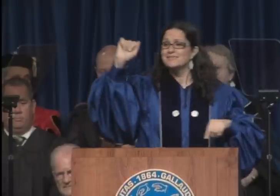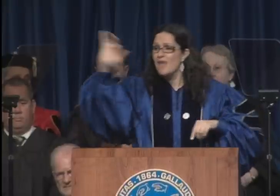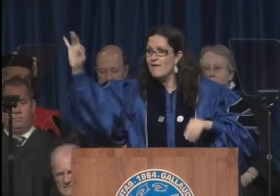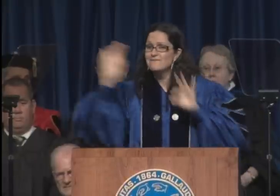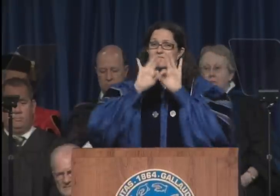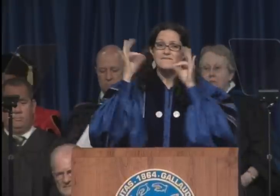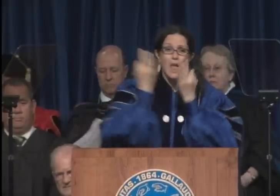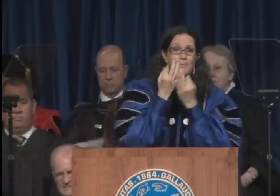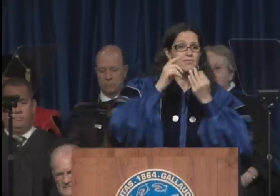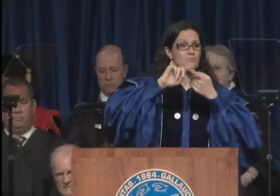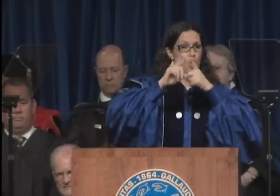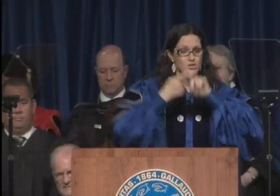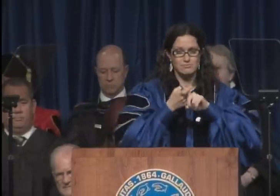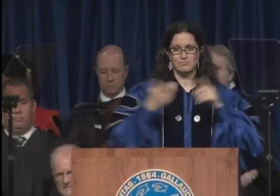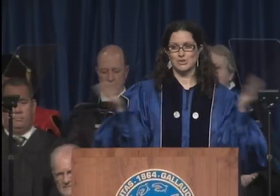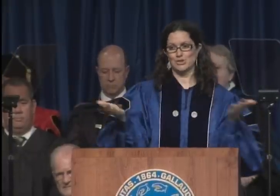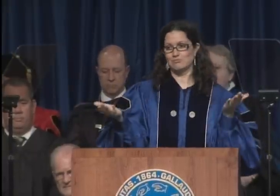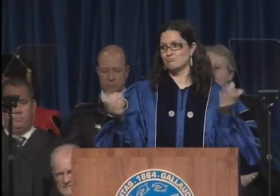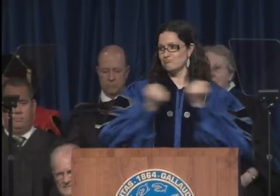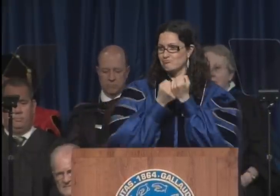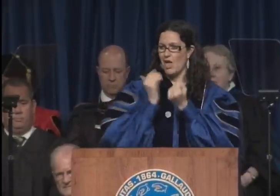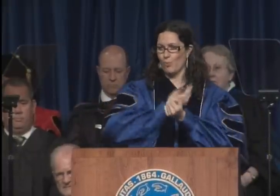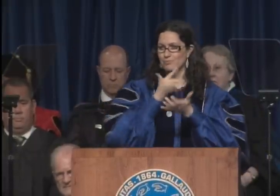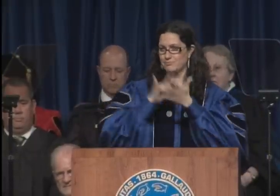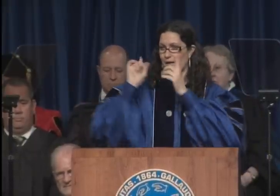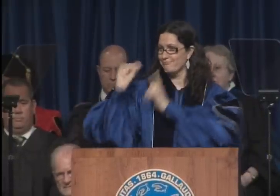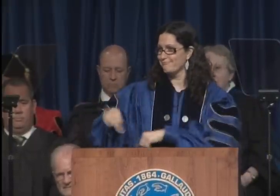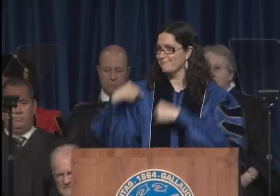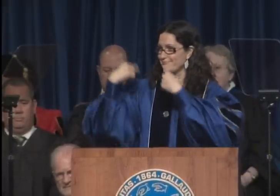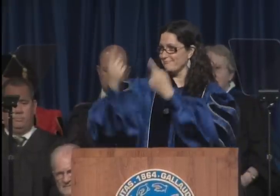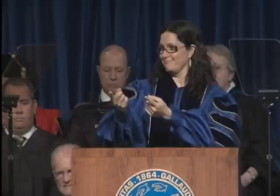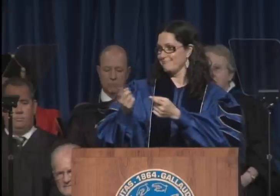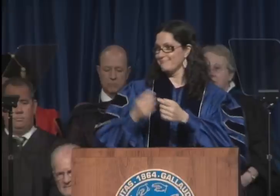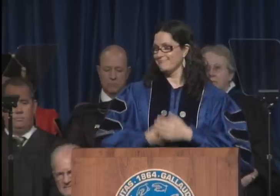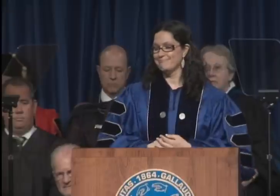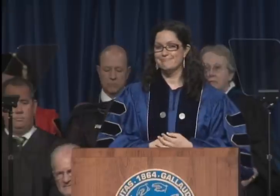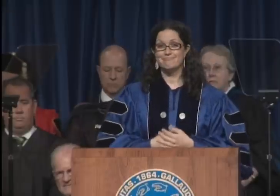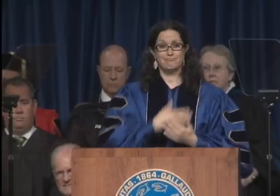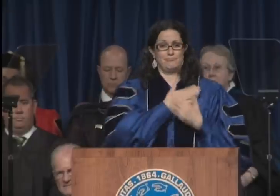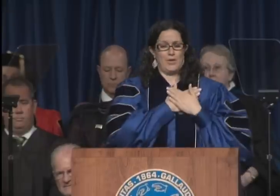Thank you to our faculty, staff, families and friends for being here today and supporting us